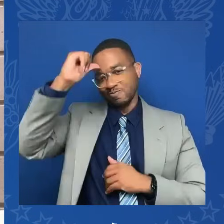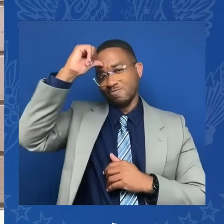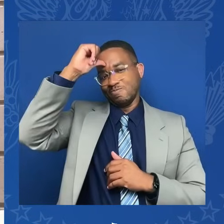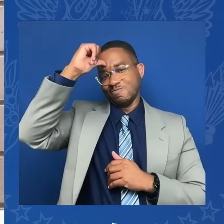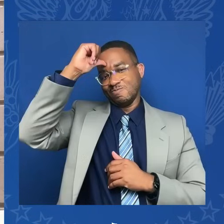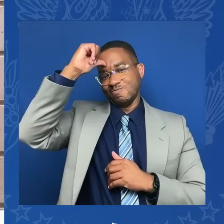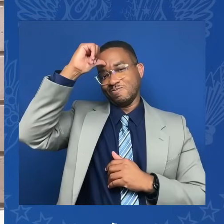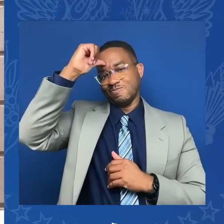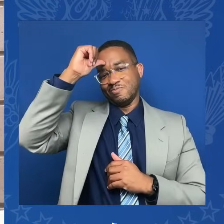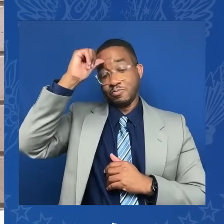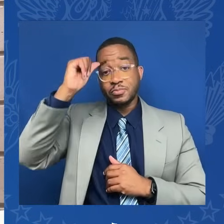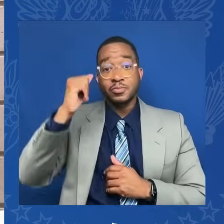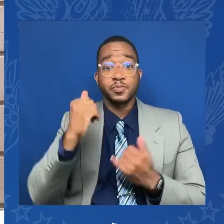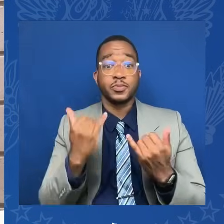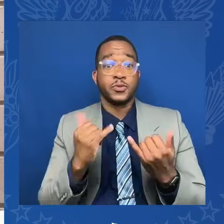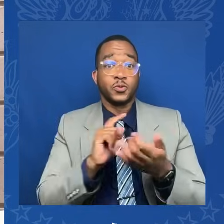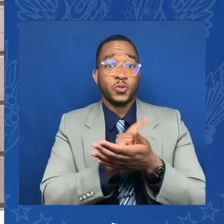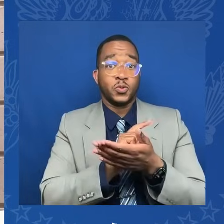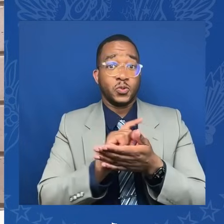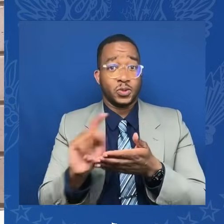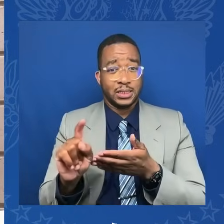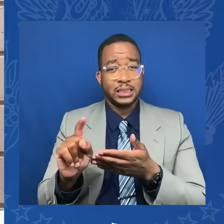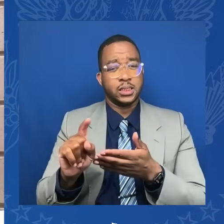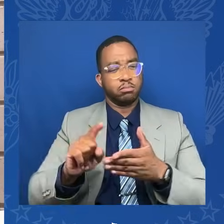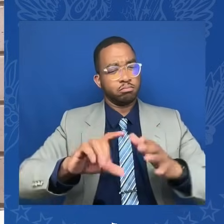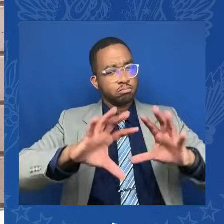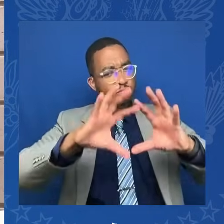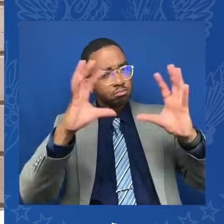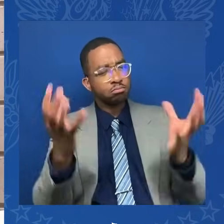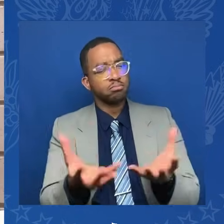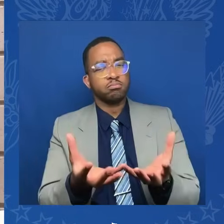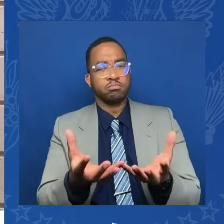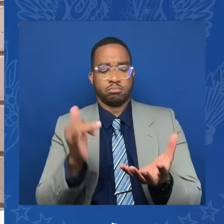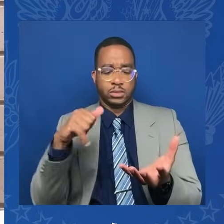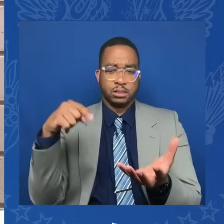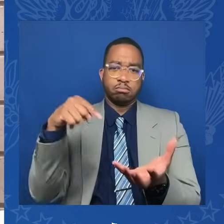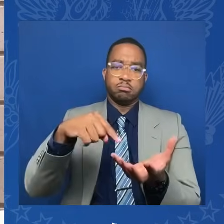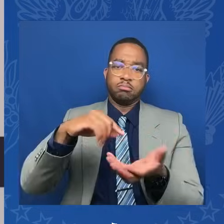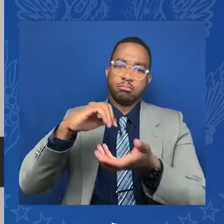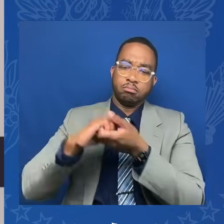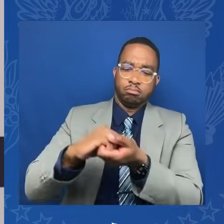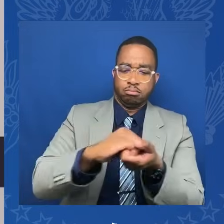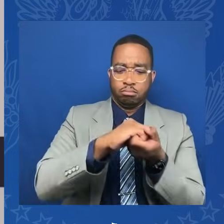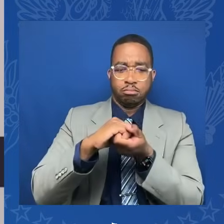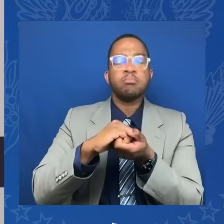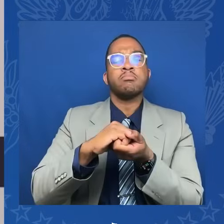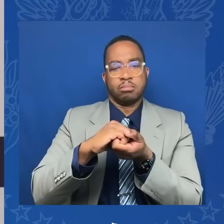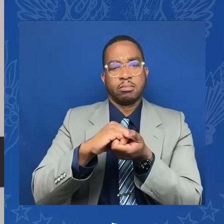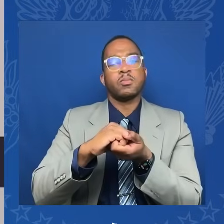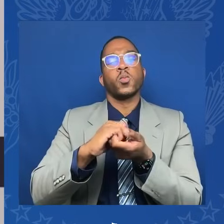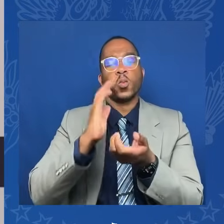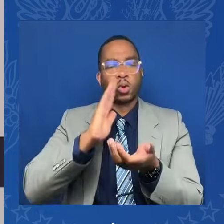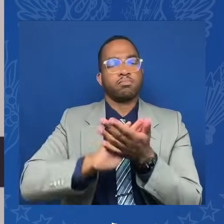the power of allies and what we can achieve when we stand together. That's what this relationship between France